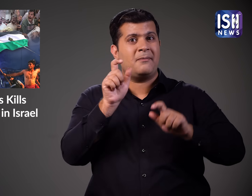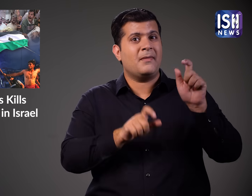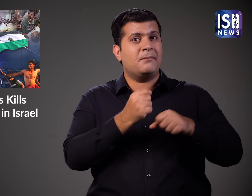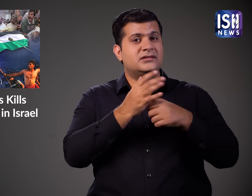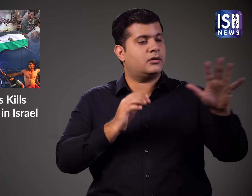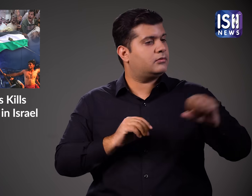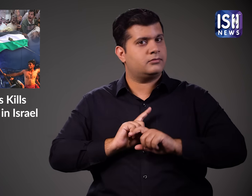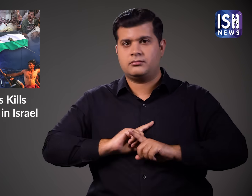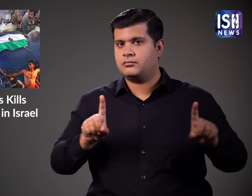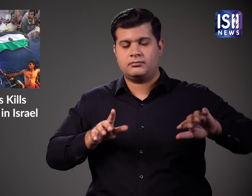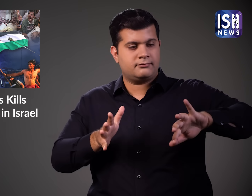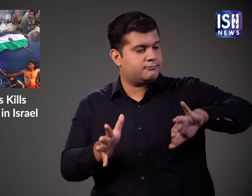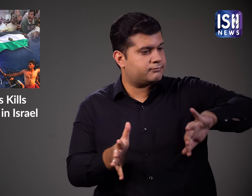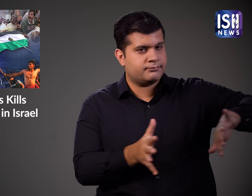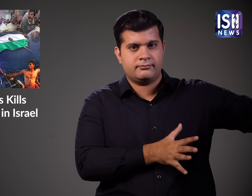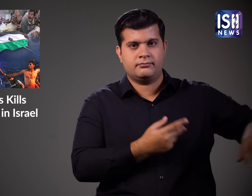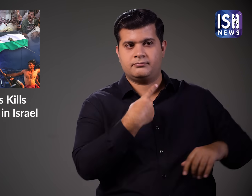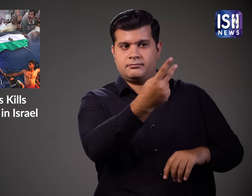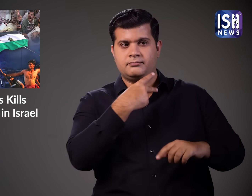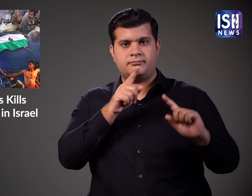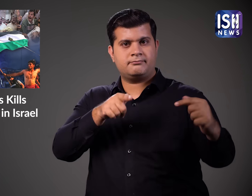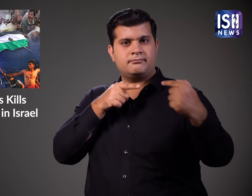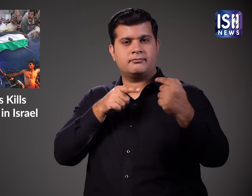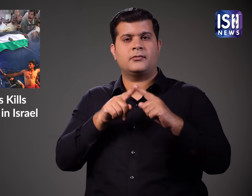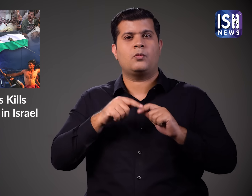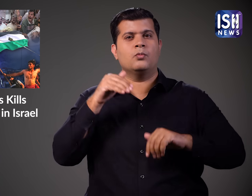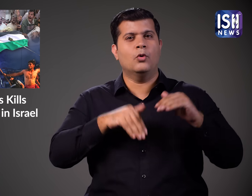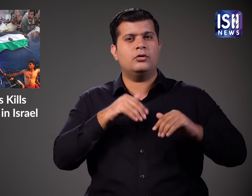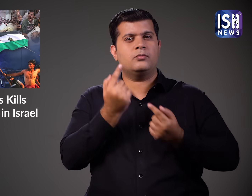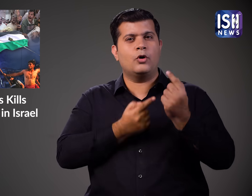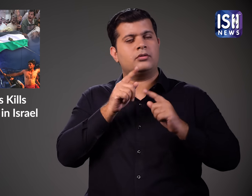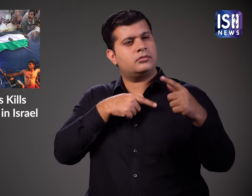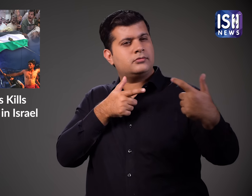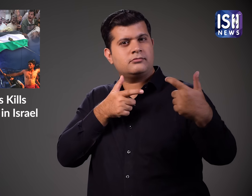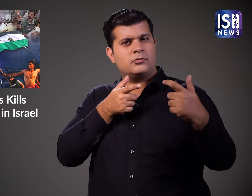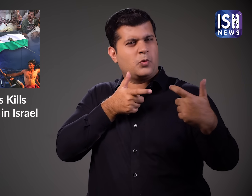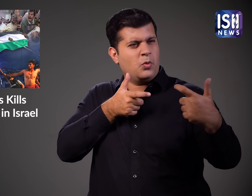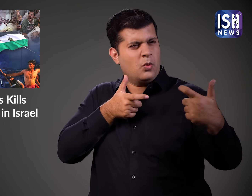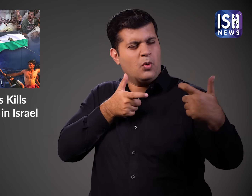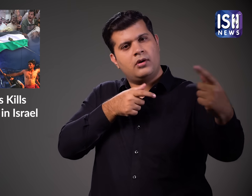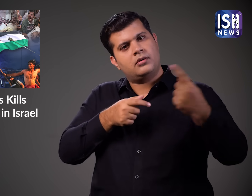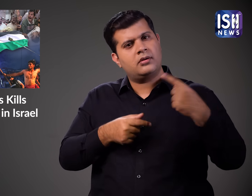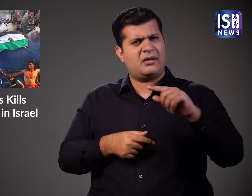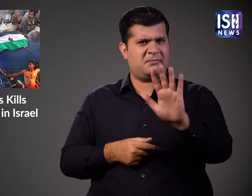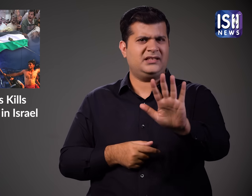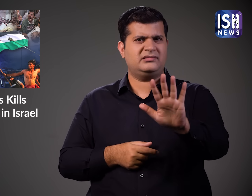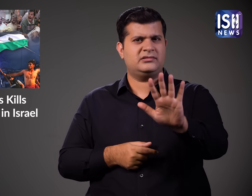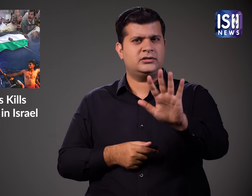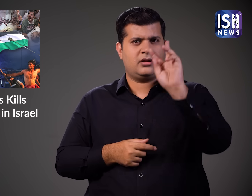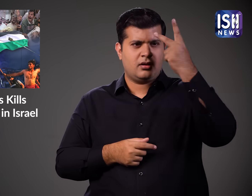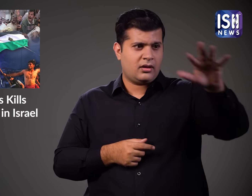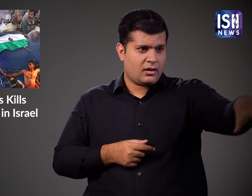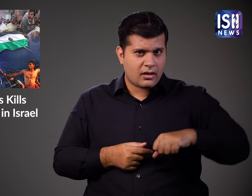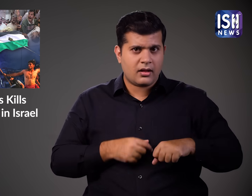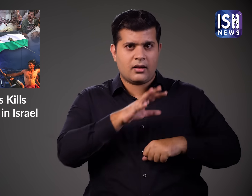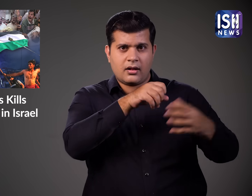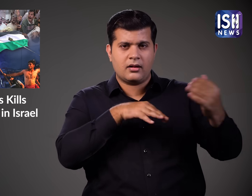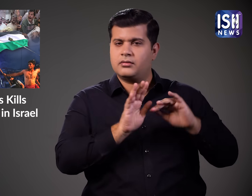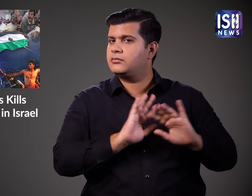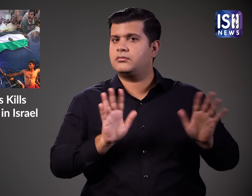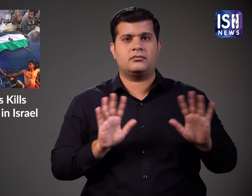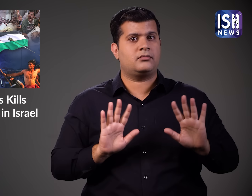Citizens should be spared. War should be between the armies. Abduction of citizens is not permitted.